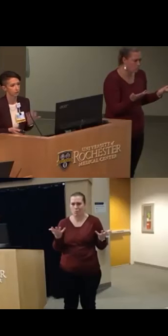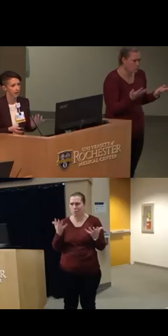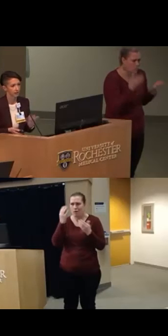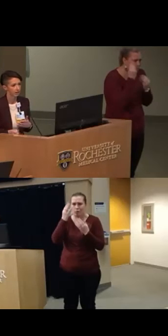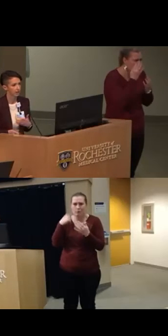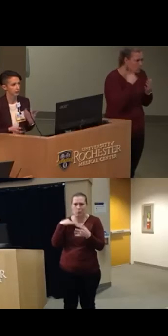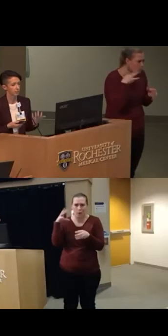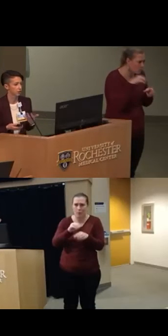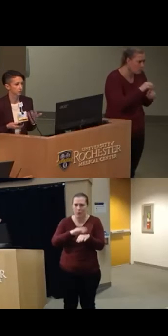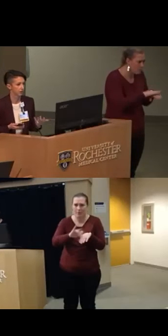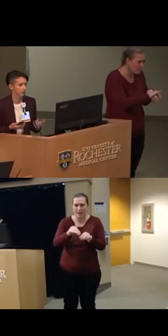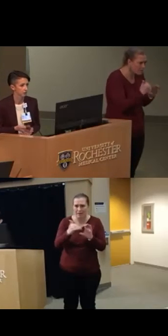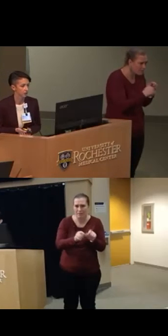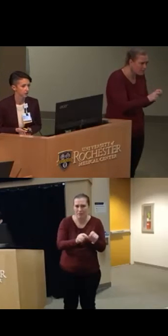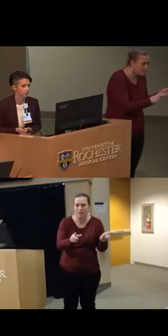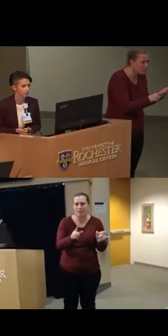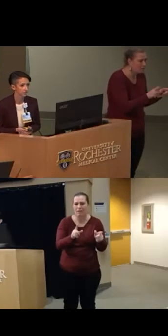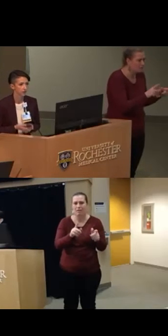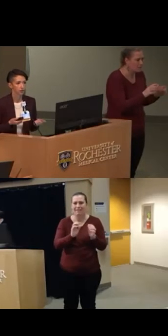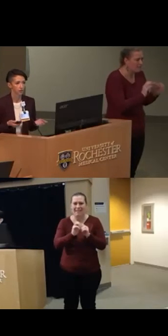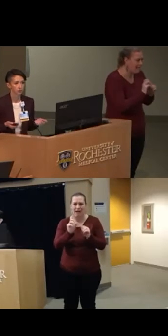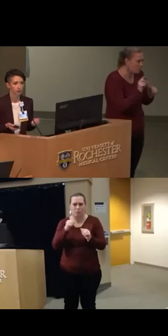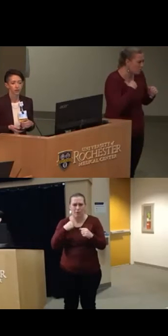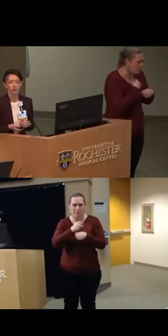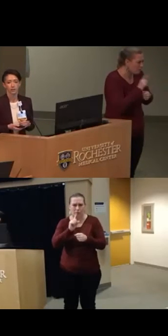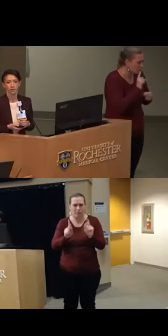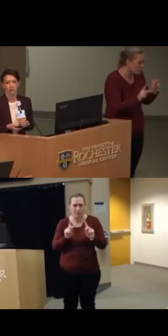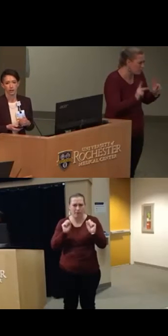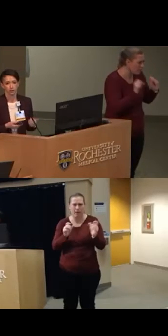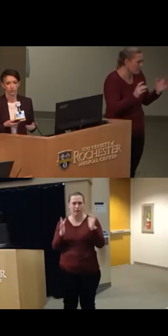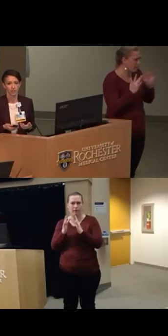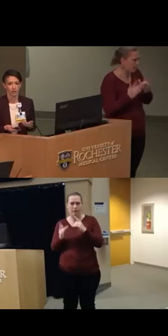or not how can I make sure people can find their way to you or the consult could be how